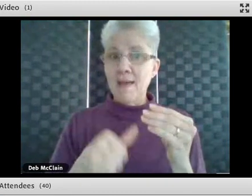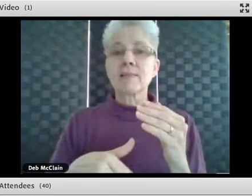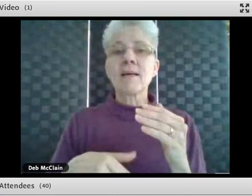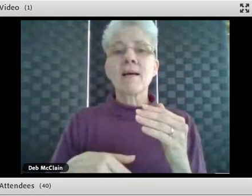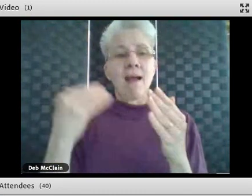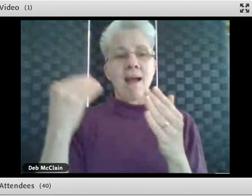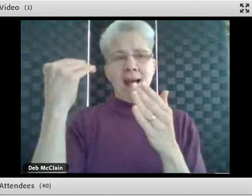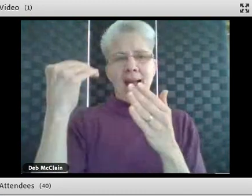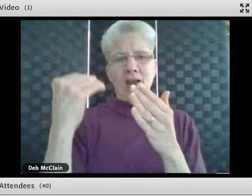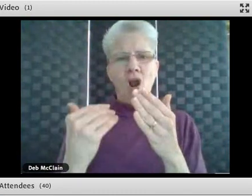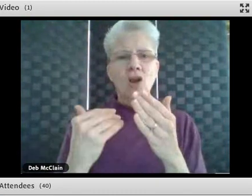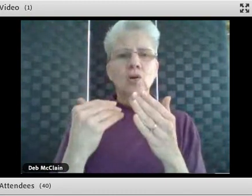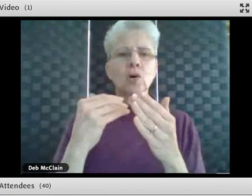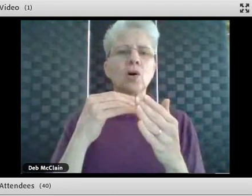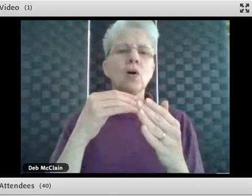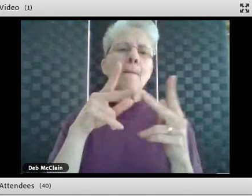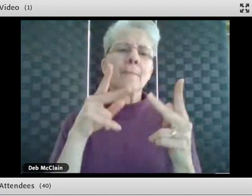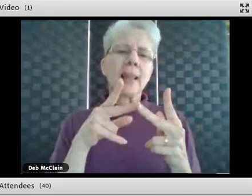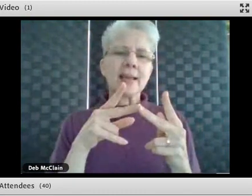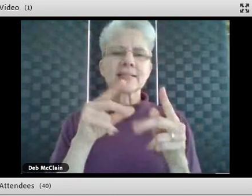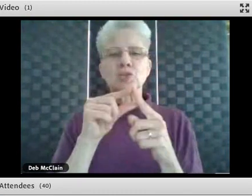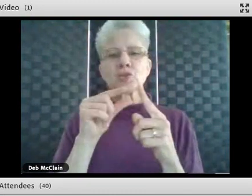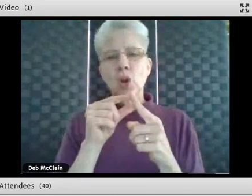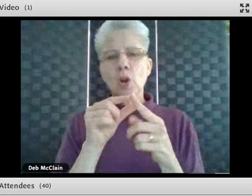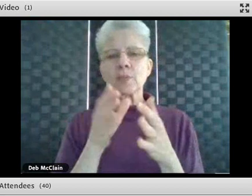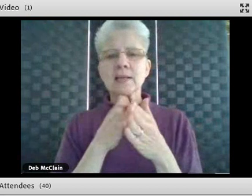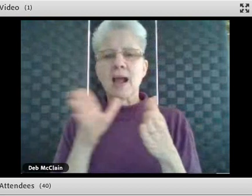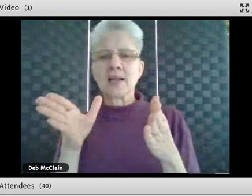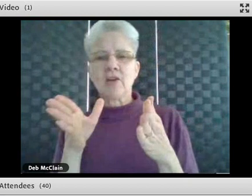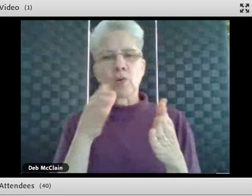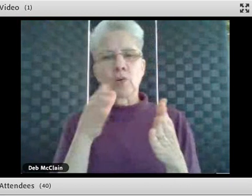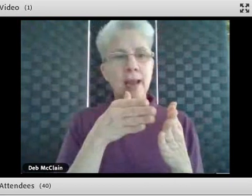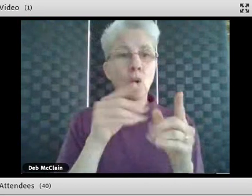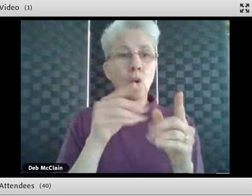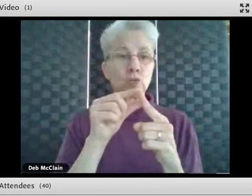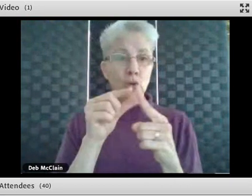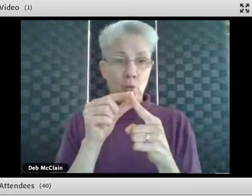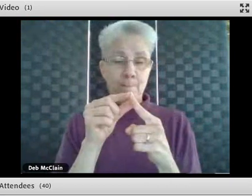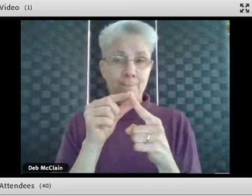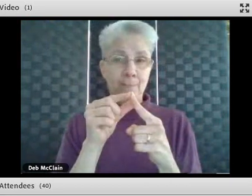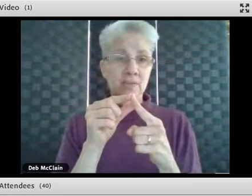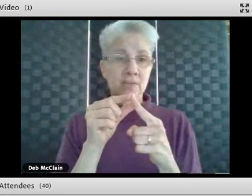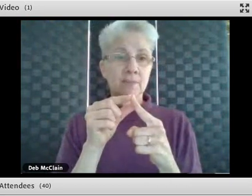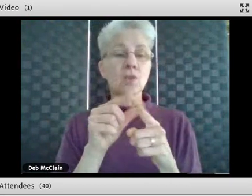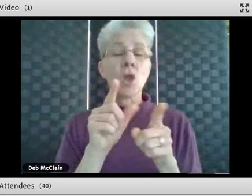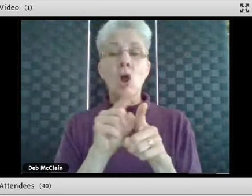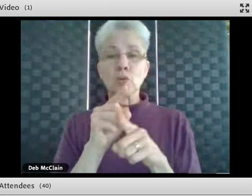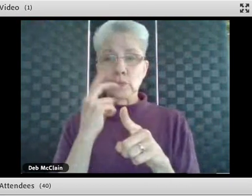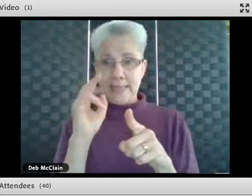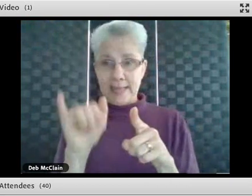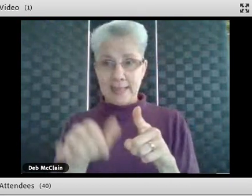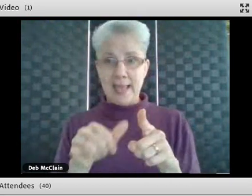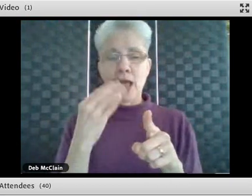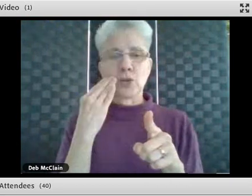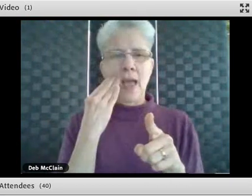that places terms in context of broader or narrower terms. So you'll see that. We have broader, then a narrower,